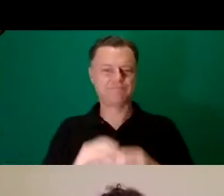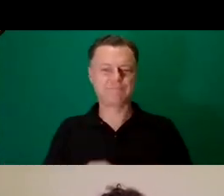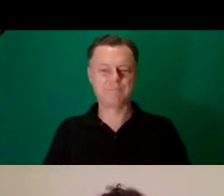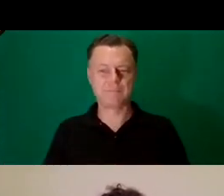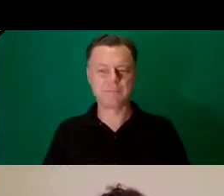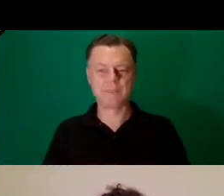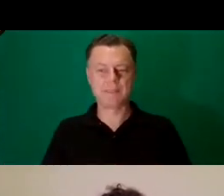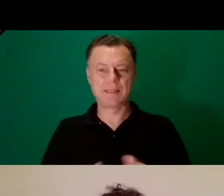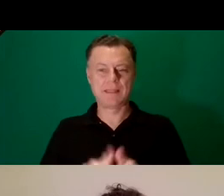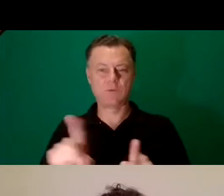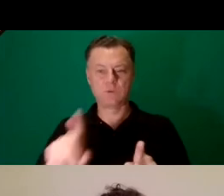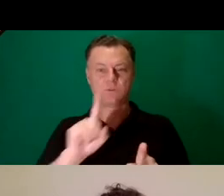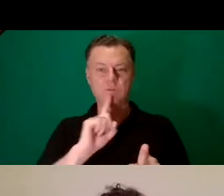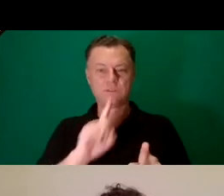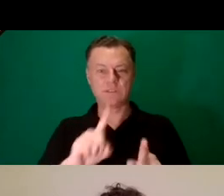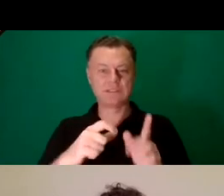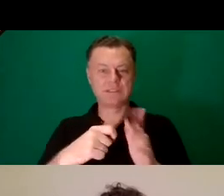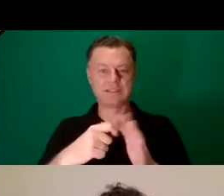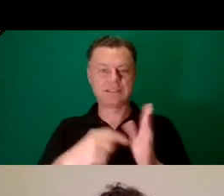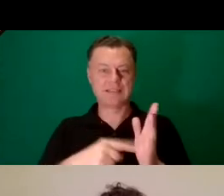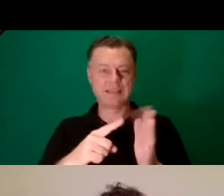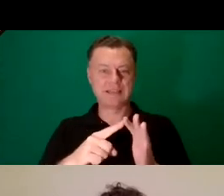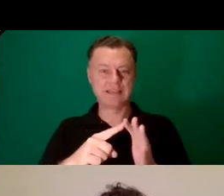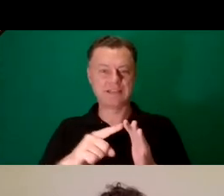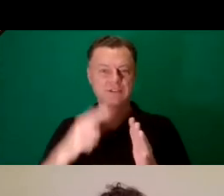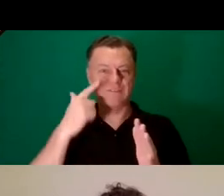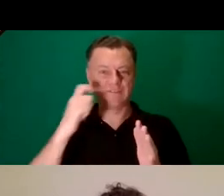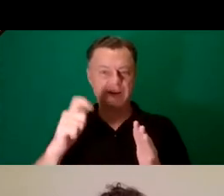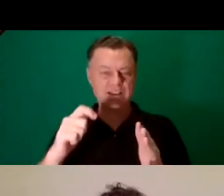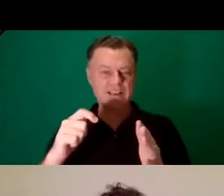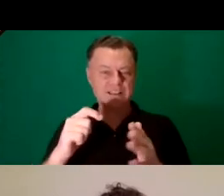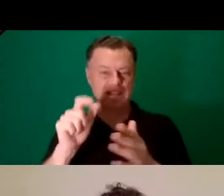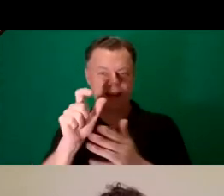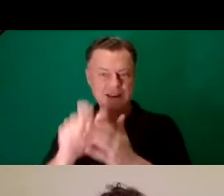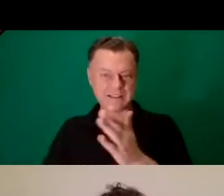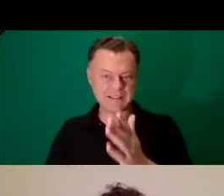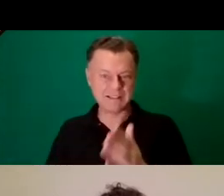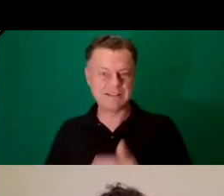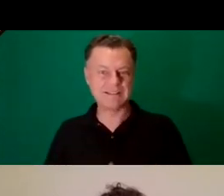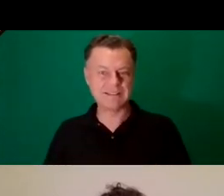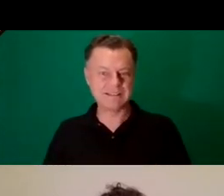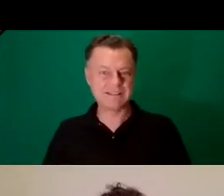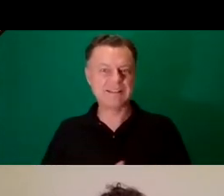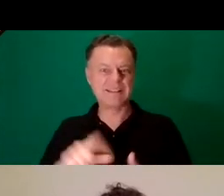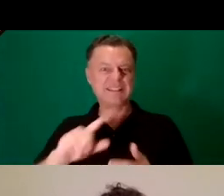what you experienced, Kate, you stumble across this article and that's what changed the way